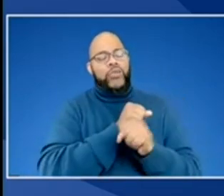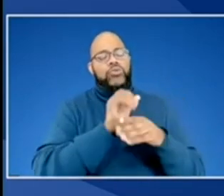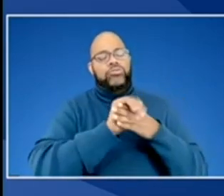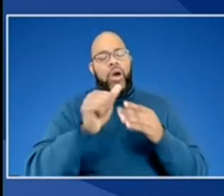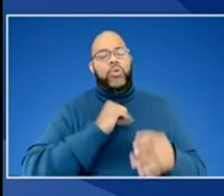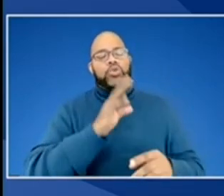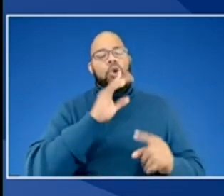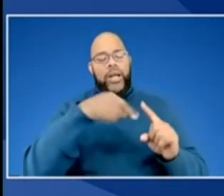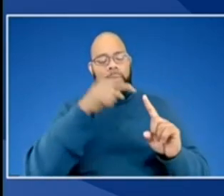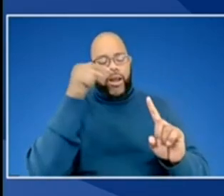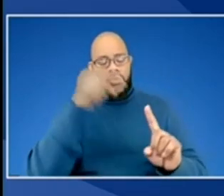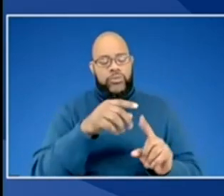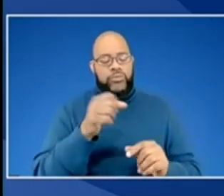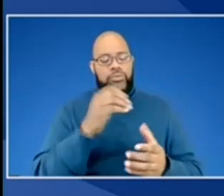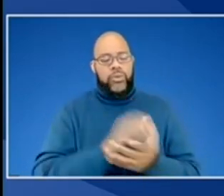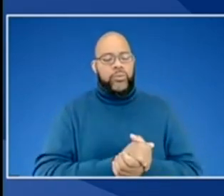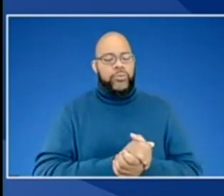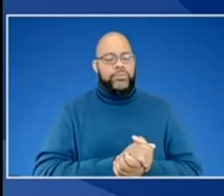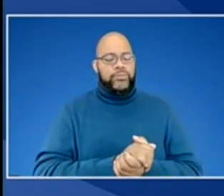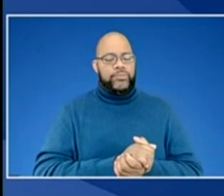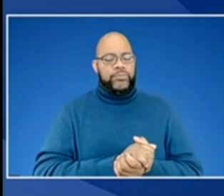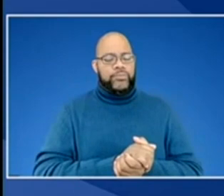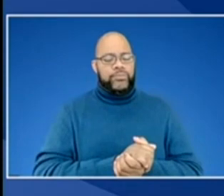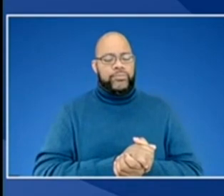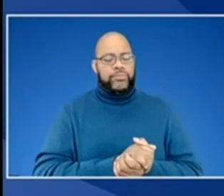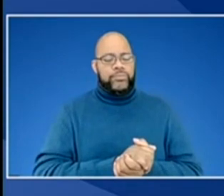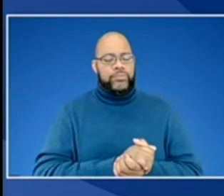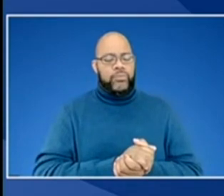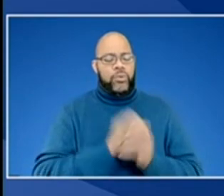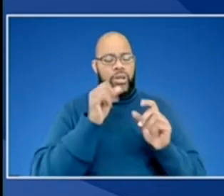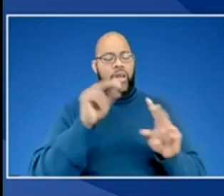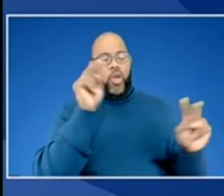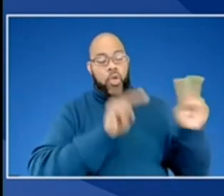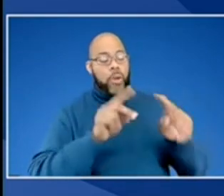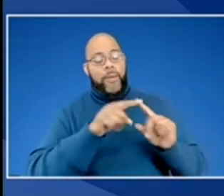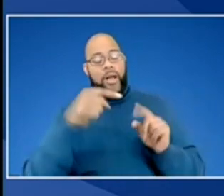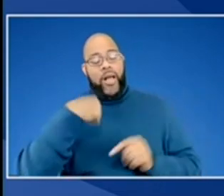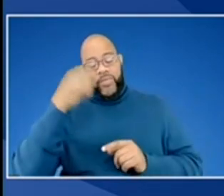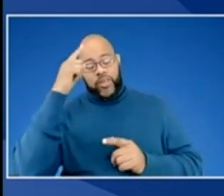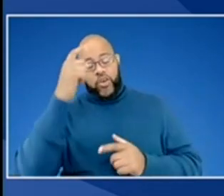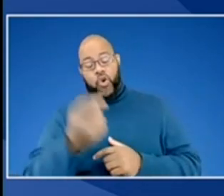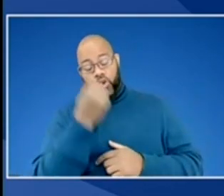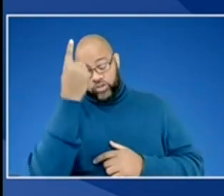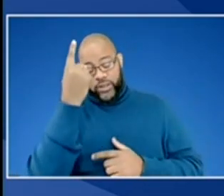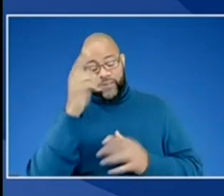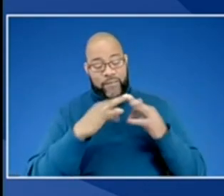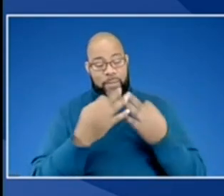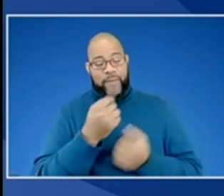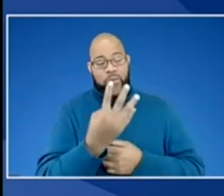So it's- you know, we can look it up, but I think, you know, to understand for a family of four, it's 30,000.